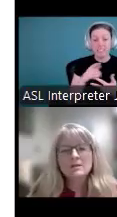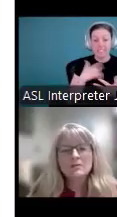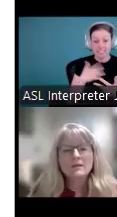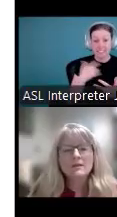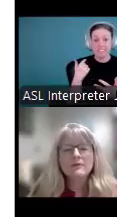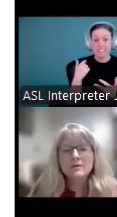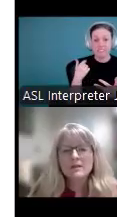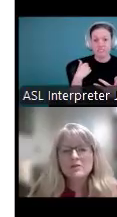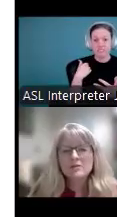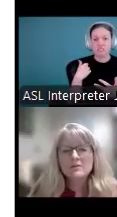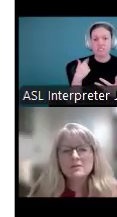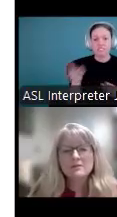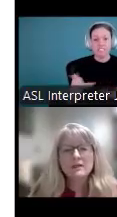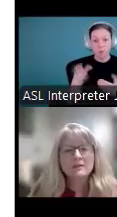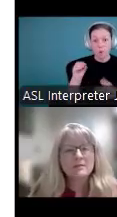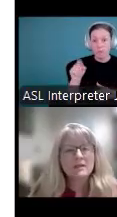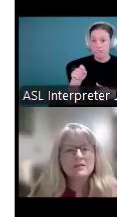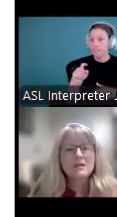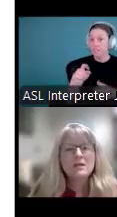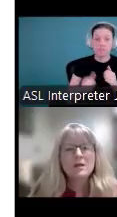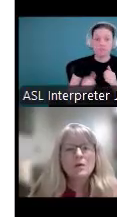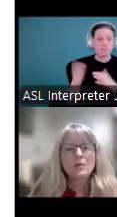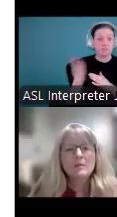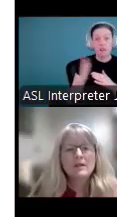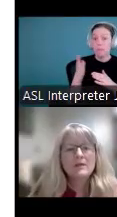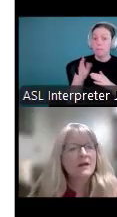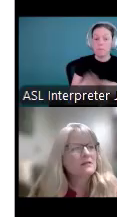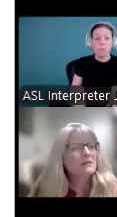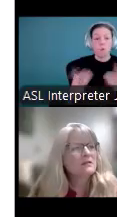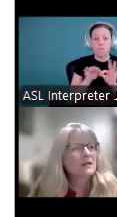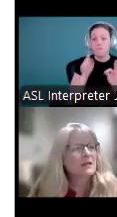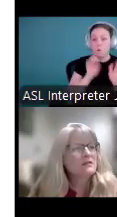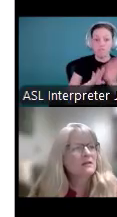to be really foundational to development would be that taste